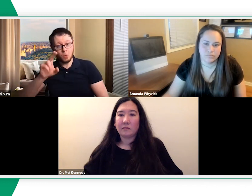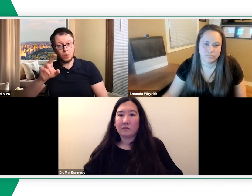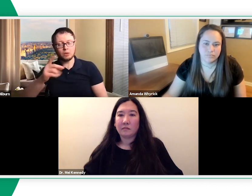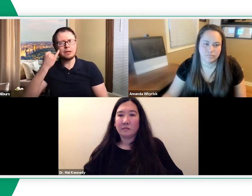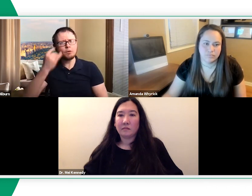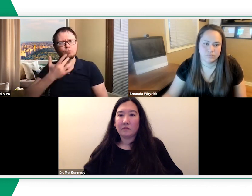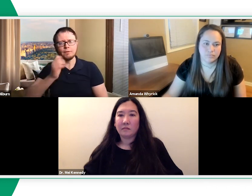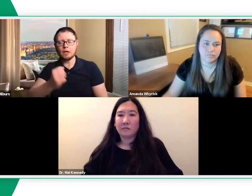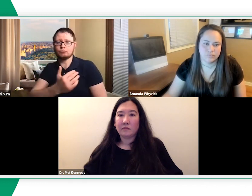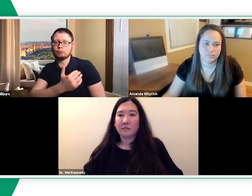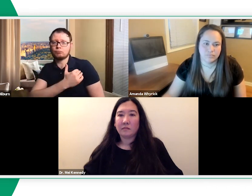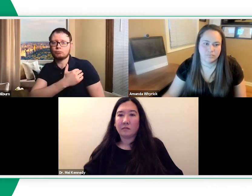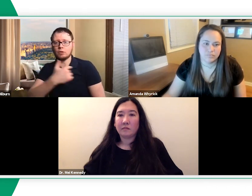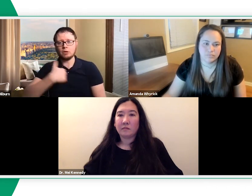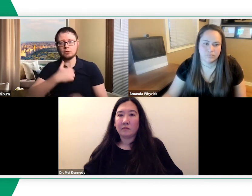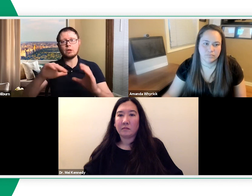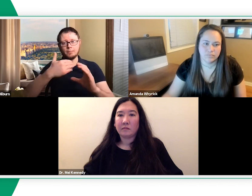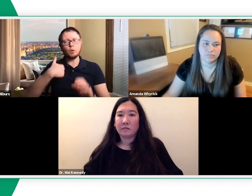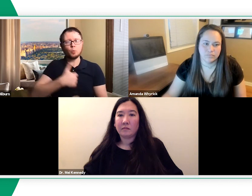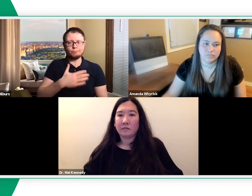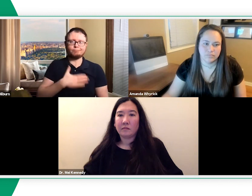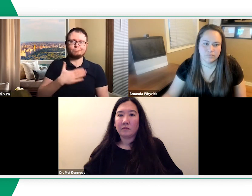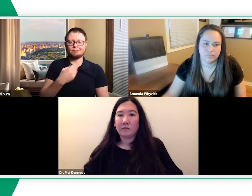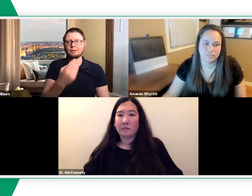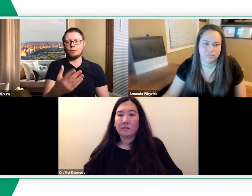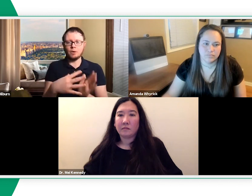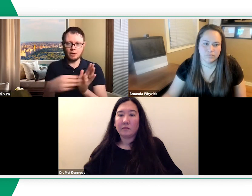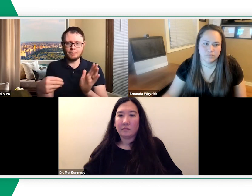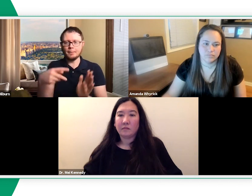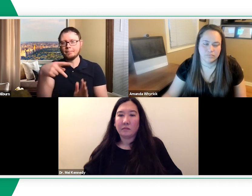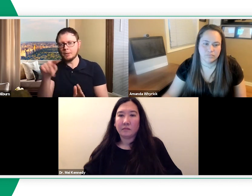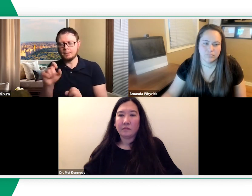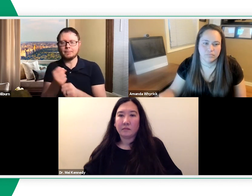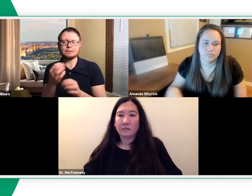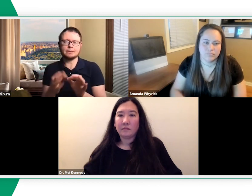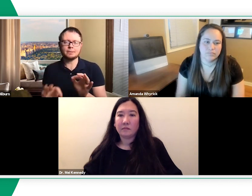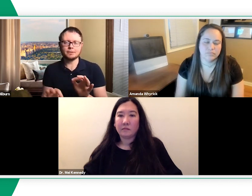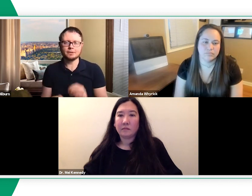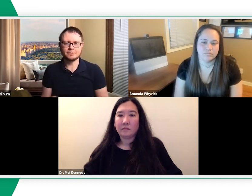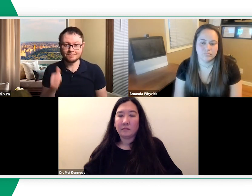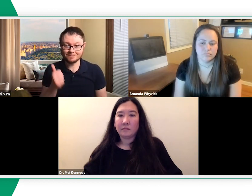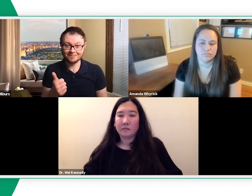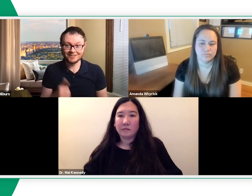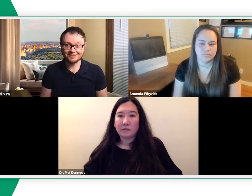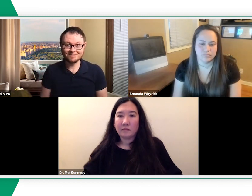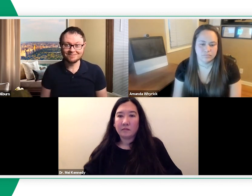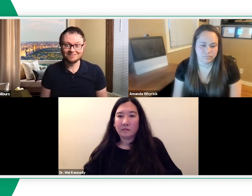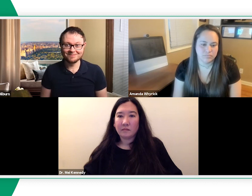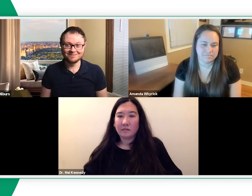as a PPT. Or, if you want, by all means, shoot us an email and ask us for the PowerPoint